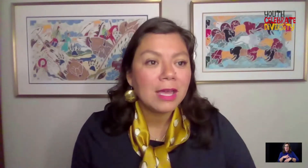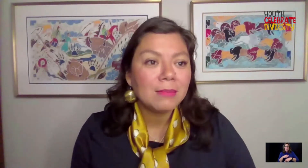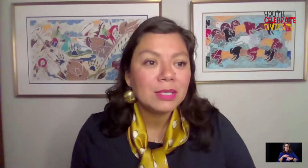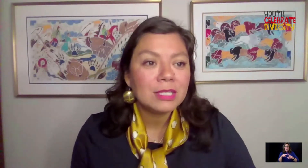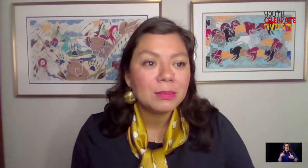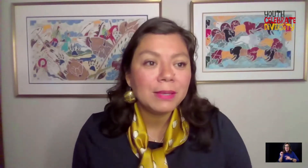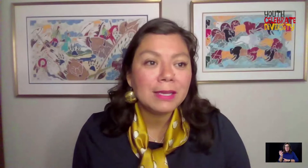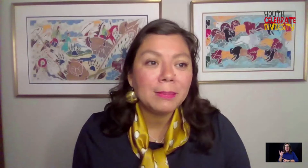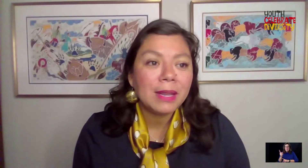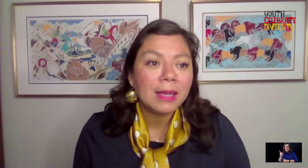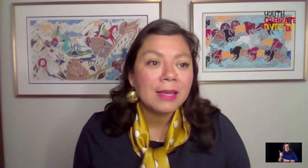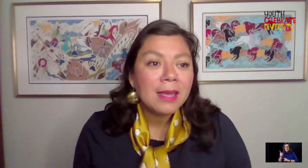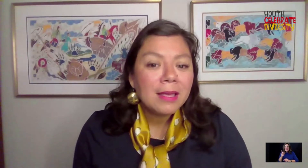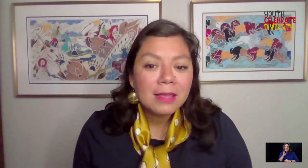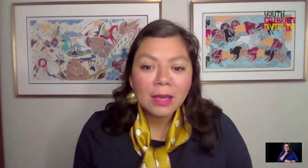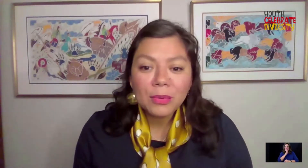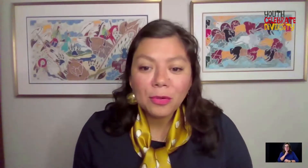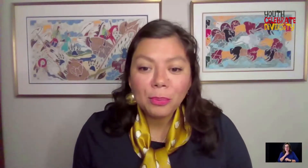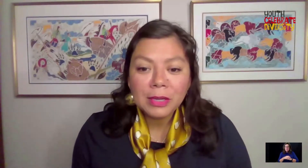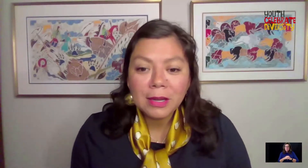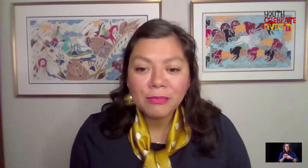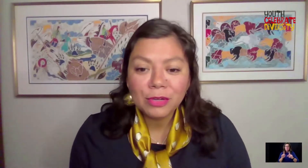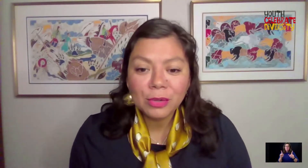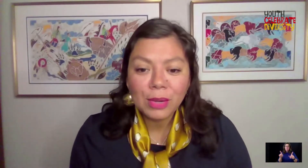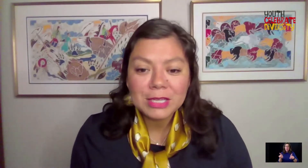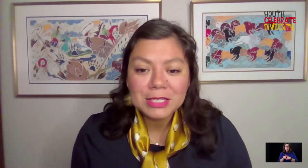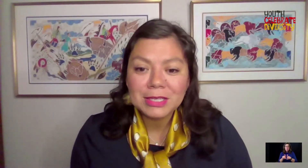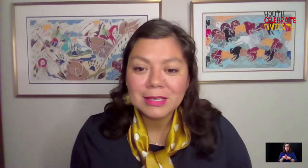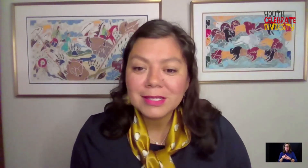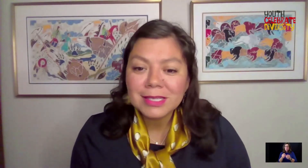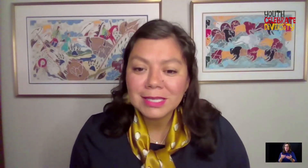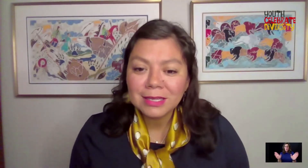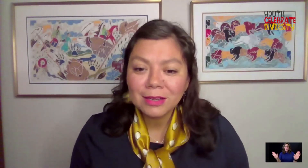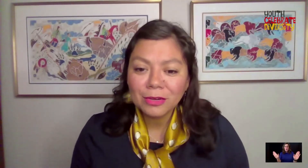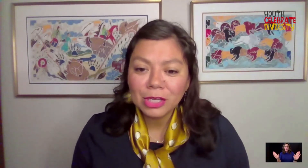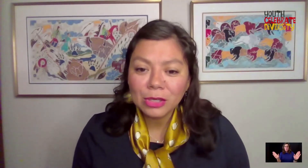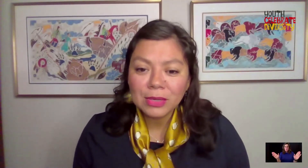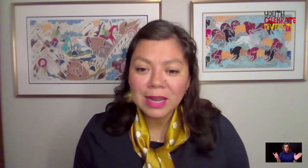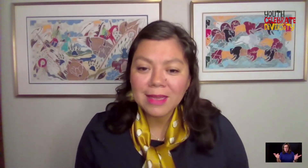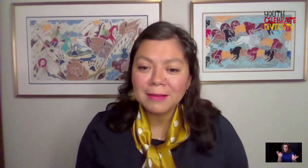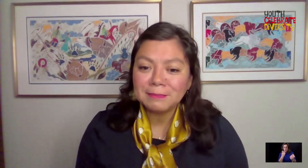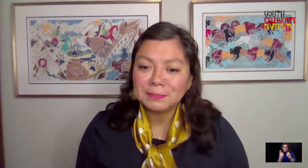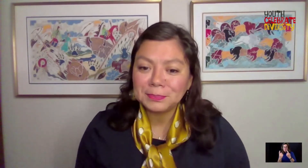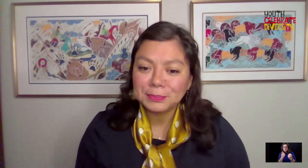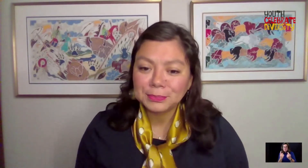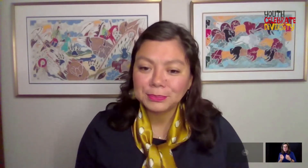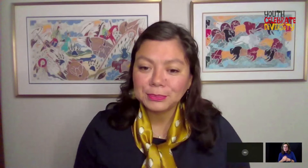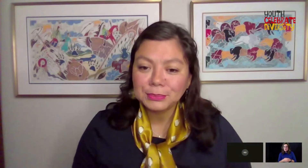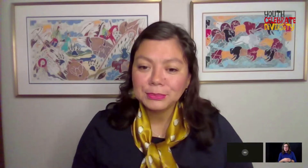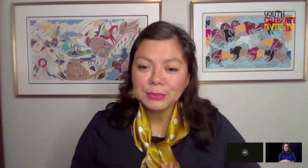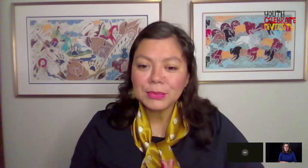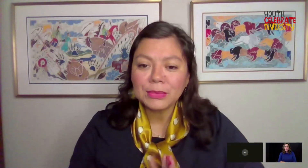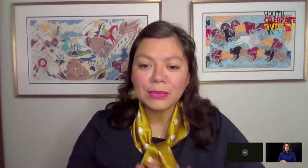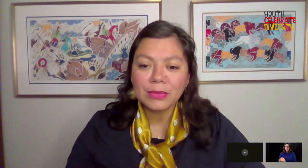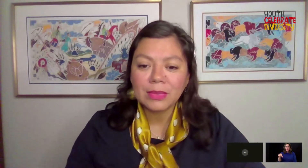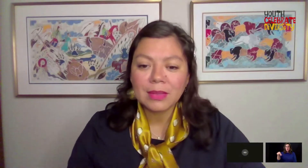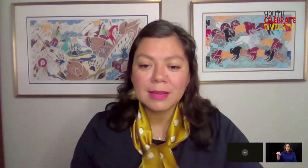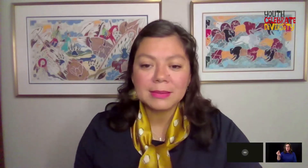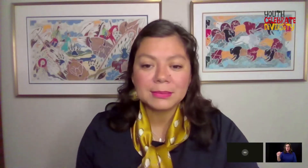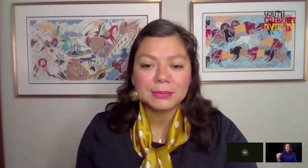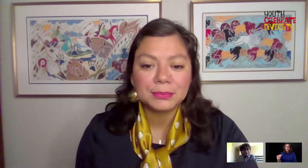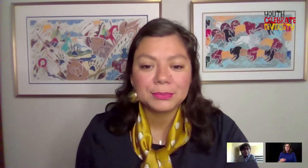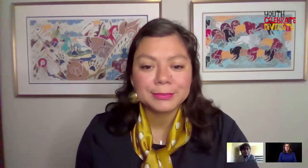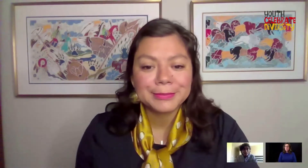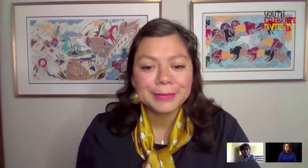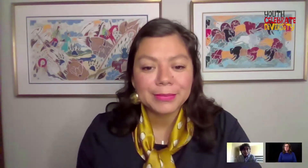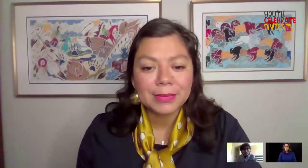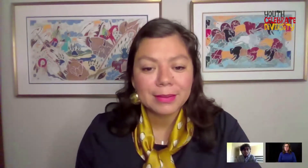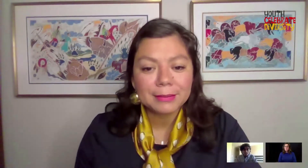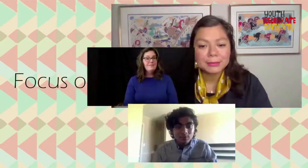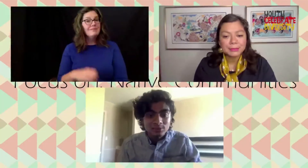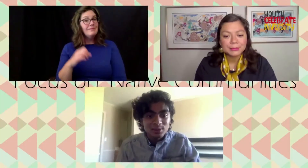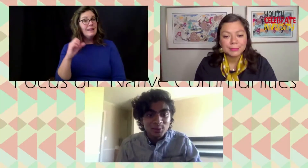time to speak but i think i will open it up for questions or q a yeah um so sophie